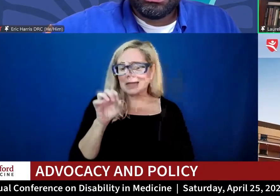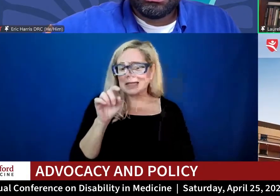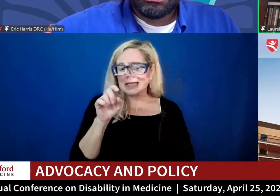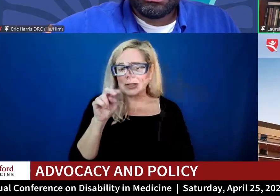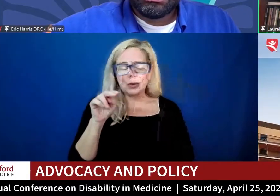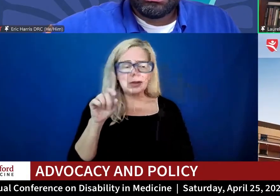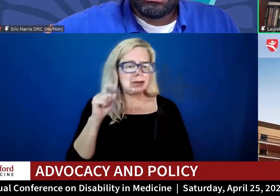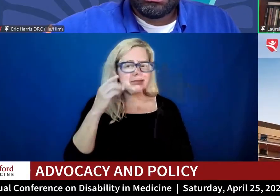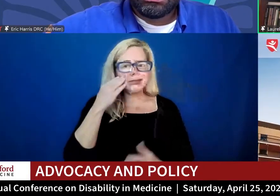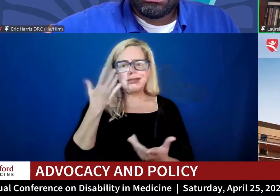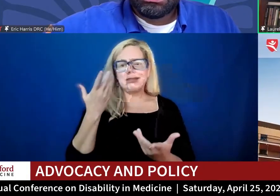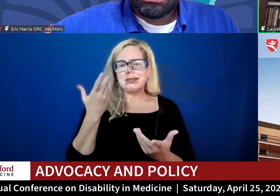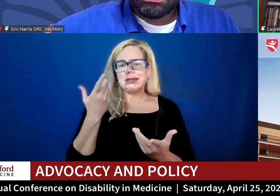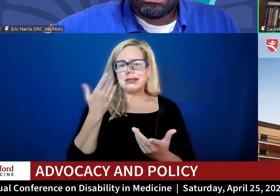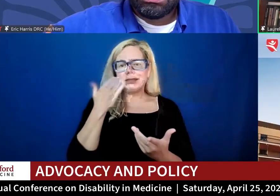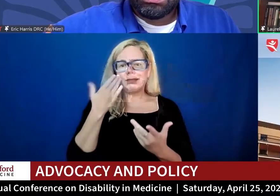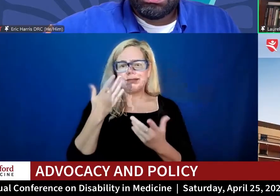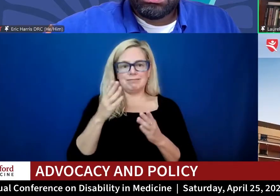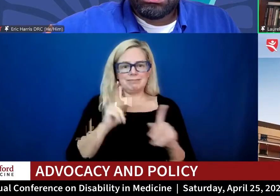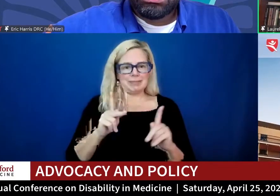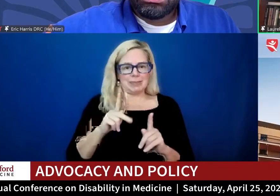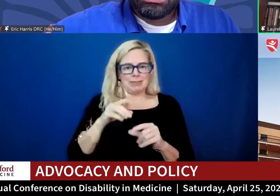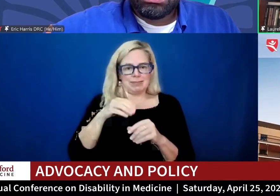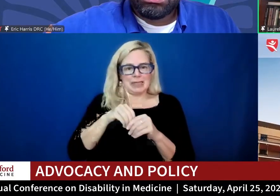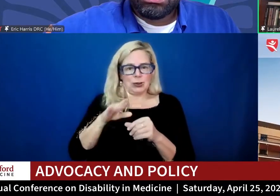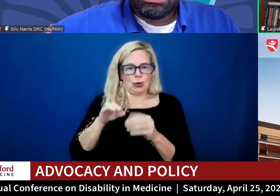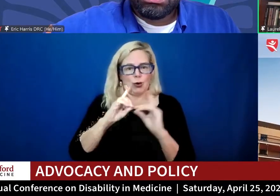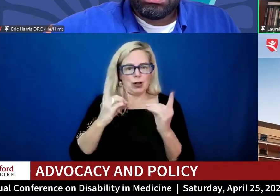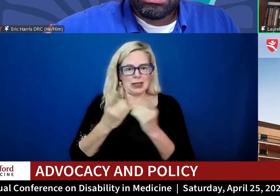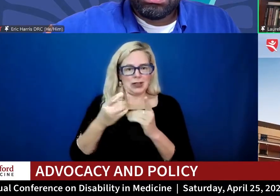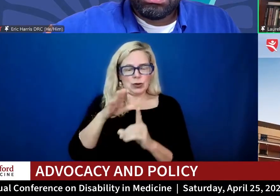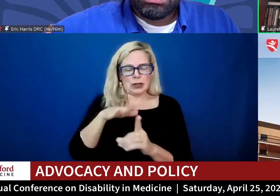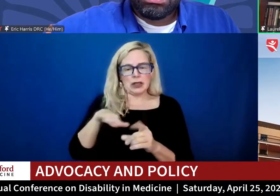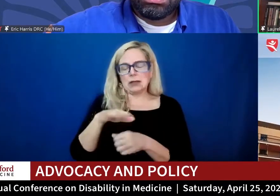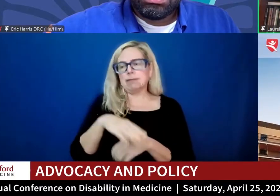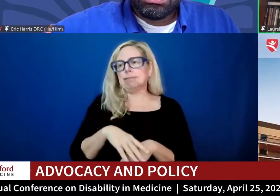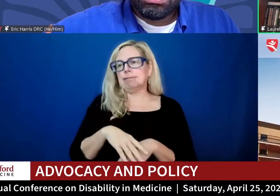talk about this what it's like within a school, but it's probably similar if you're in any sort of